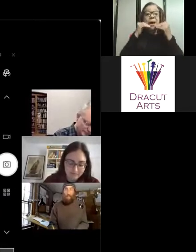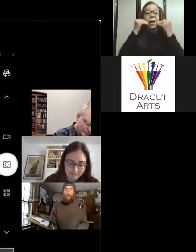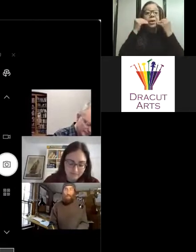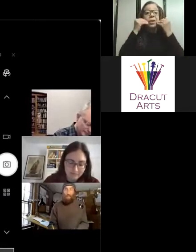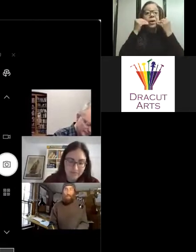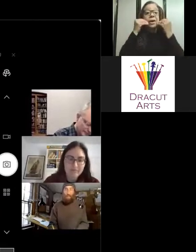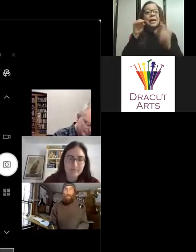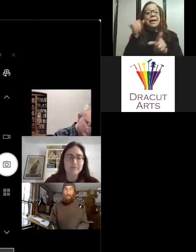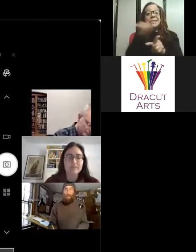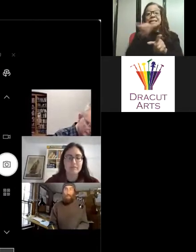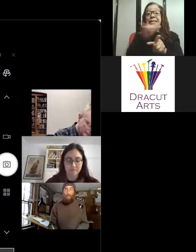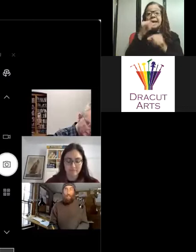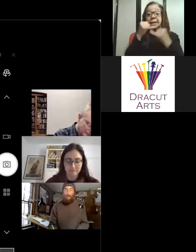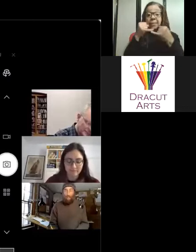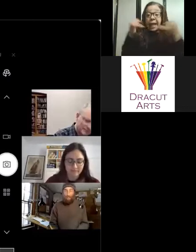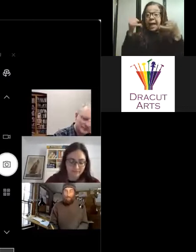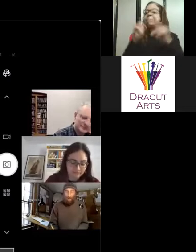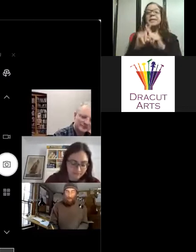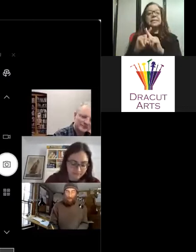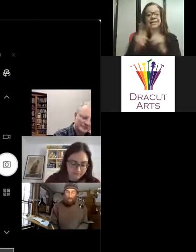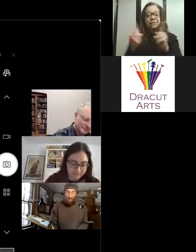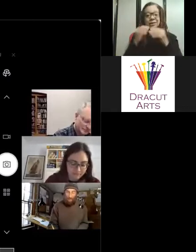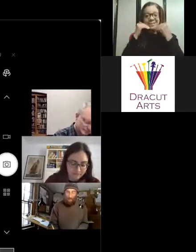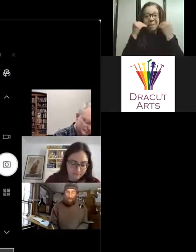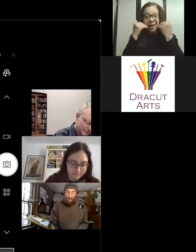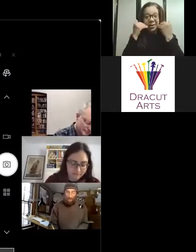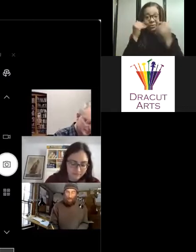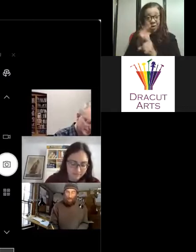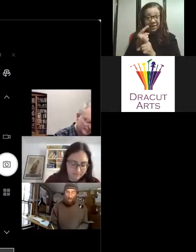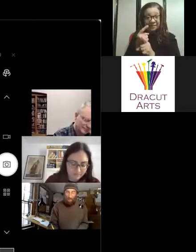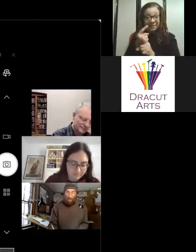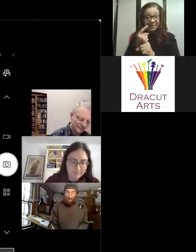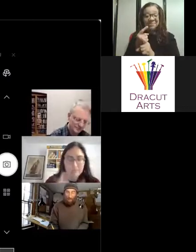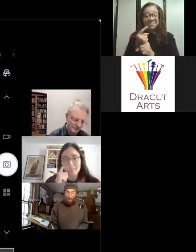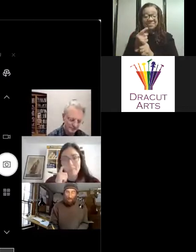but it's a very different smile from that smile, somehow, right? Especially if you make the eyes